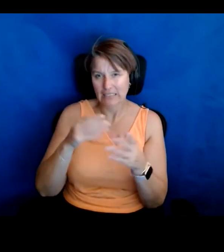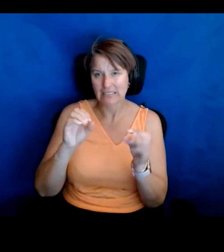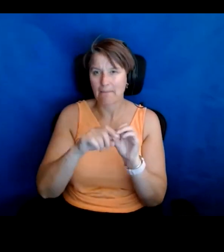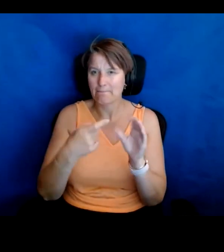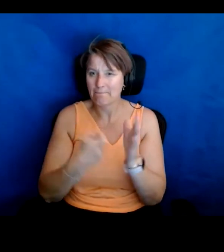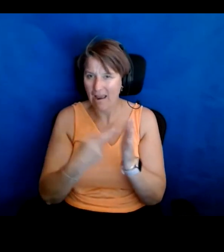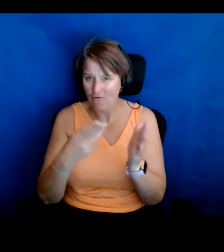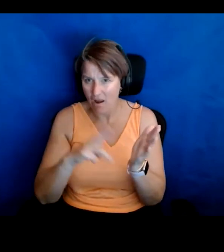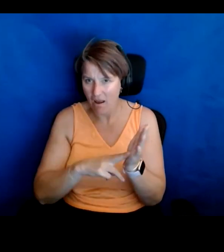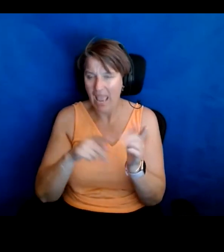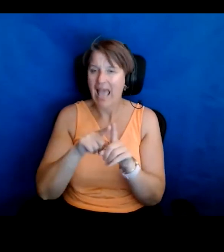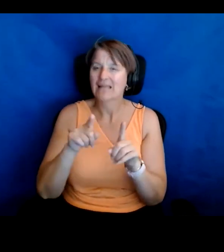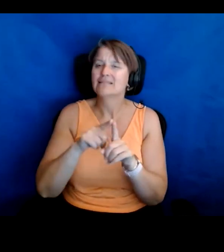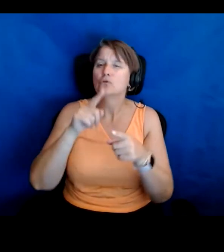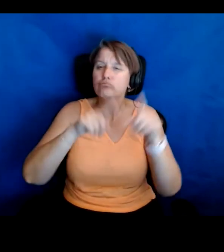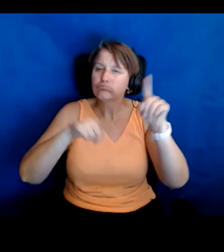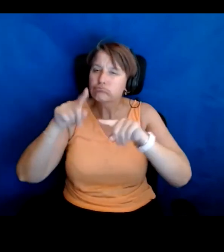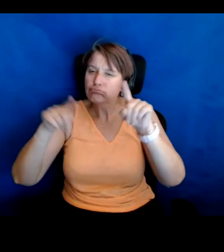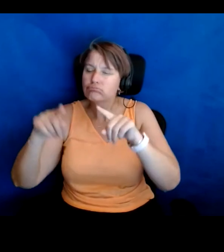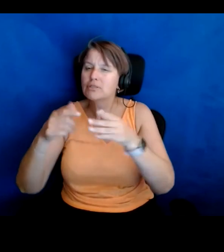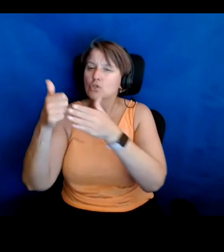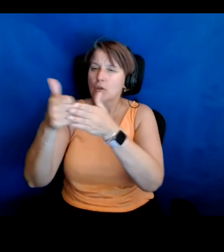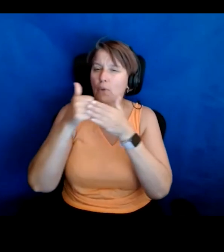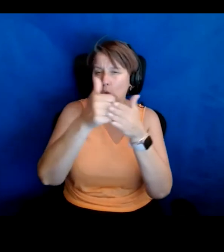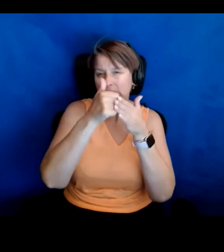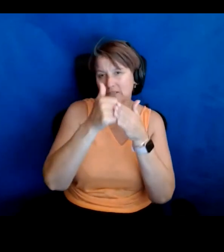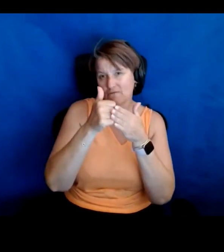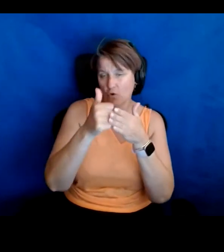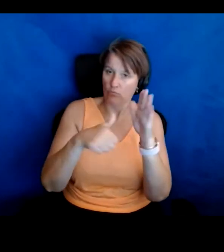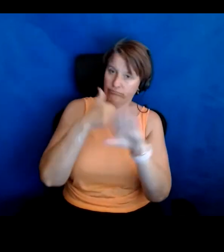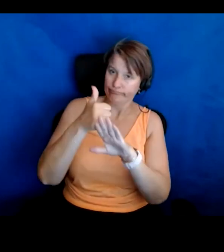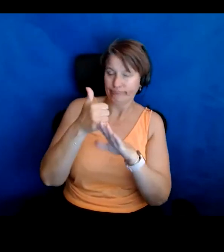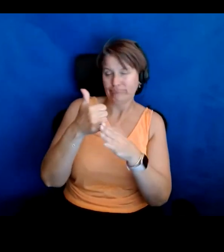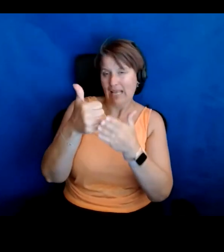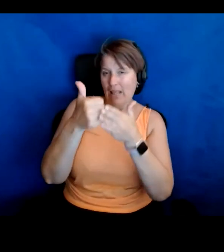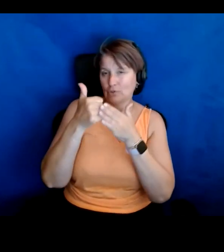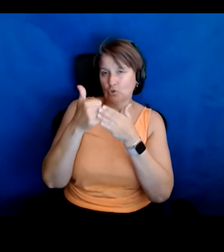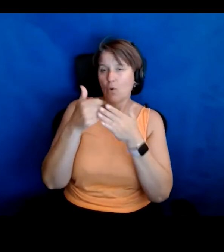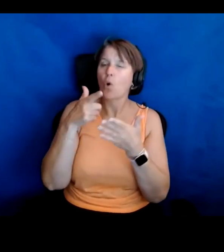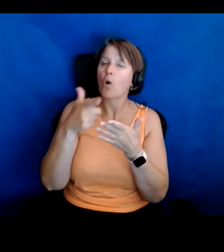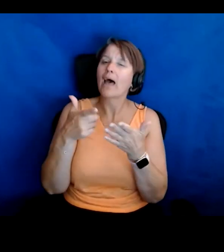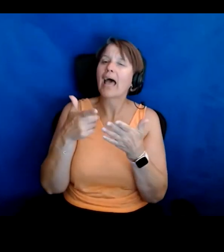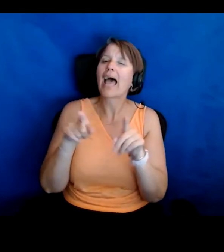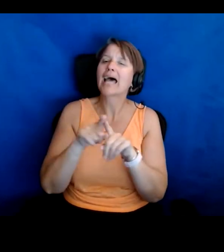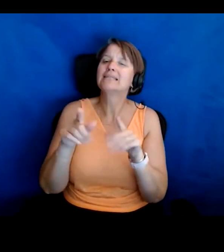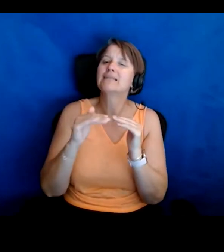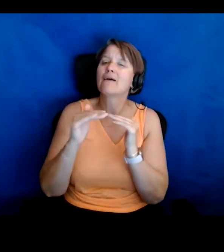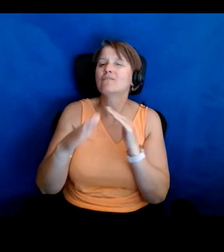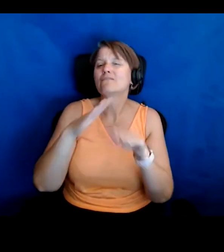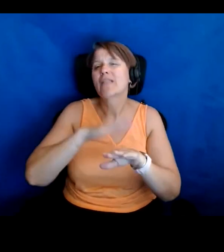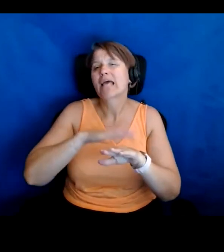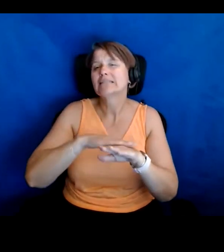Patrons and UP Supporters for supporting this programme, and to our partners Flat Time House and Liverpool Biennial and to the Constellations